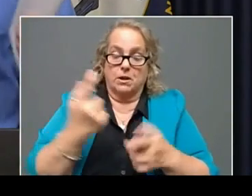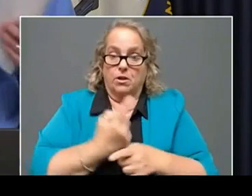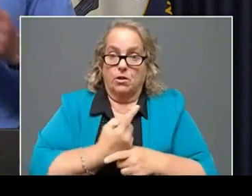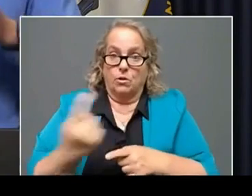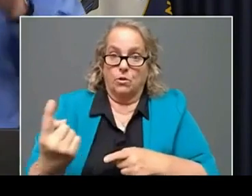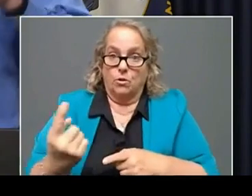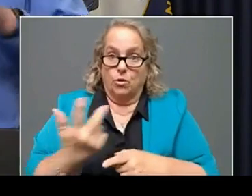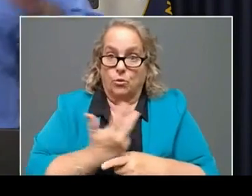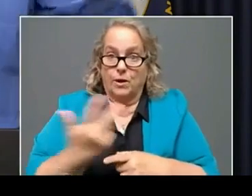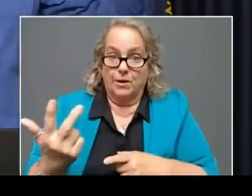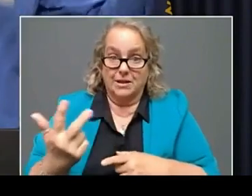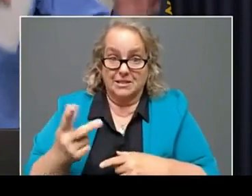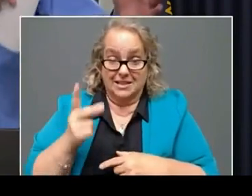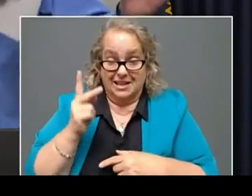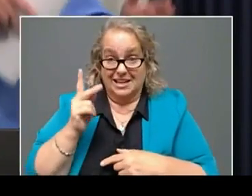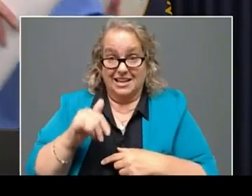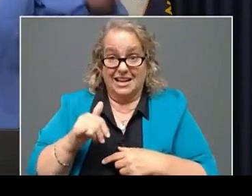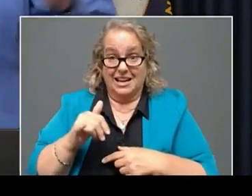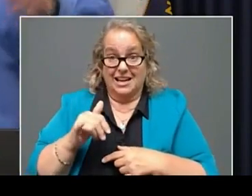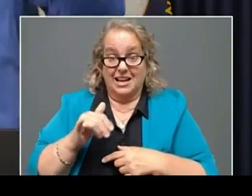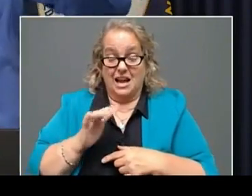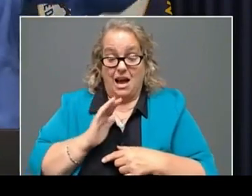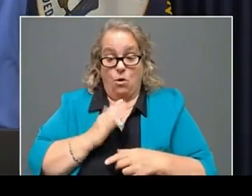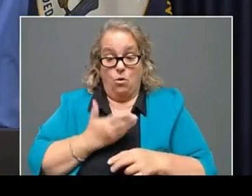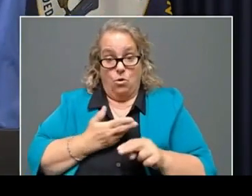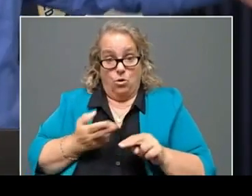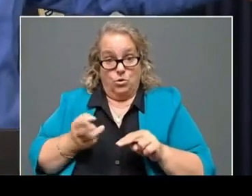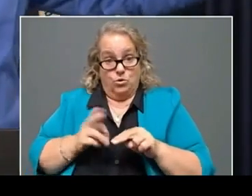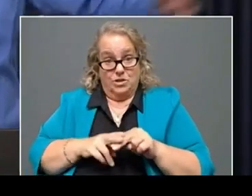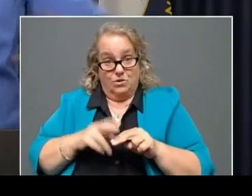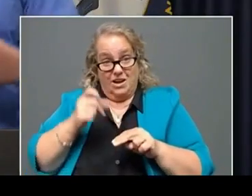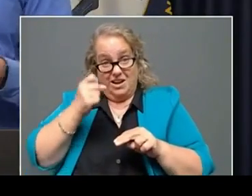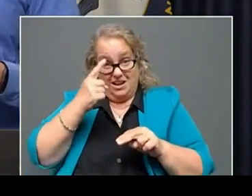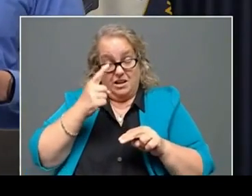the sequencing happens weeks after the actual positive cases. So there's a